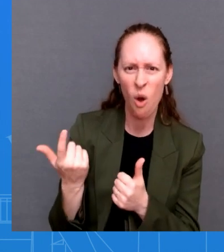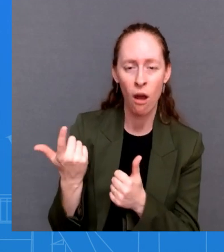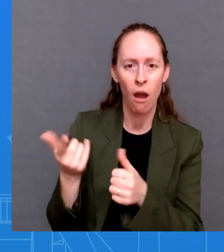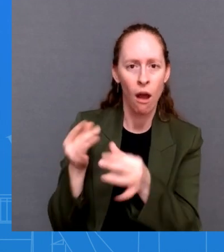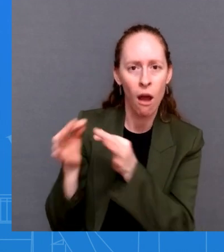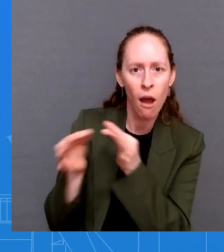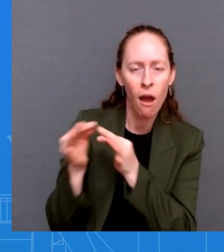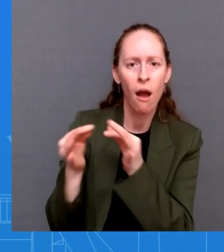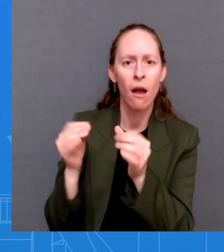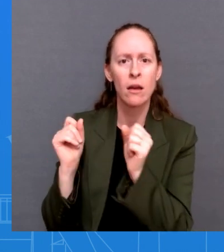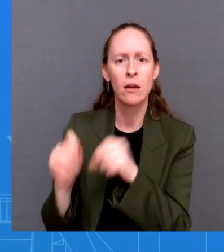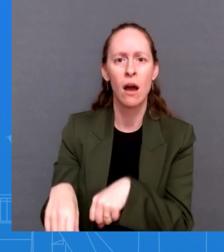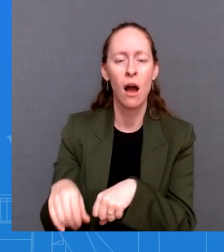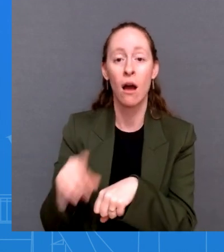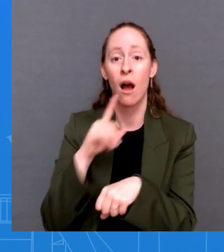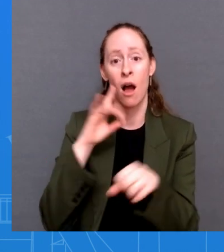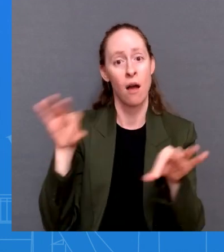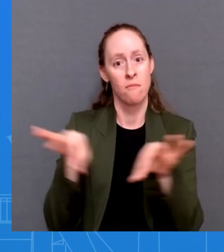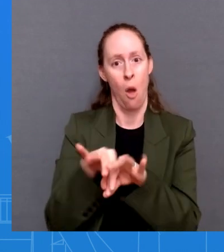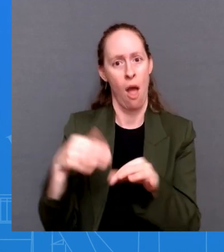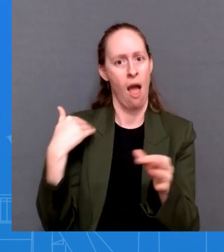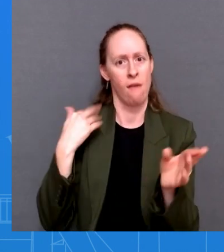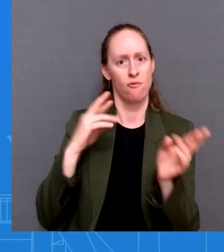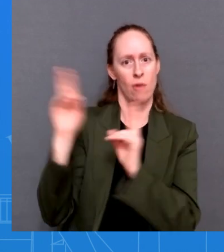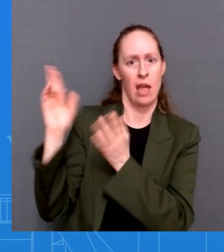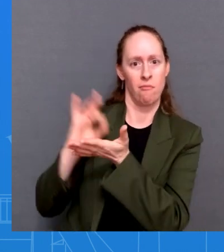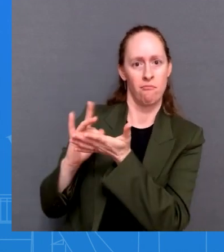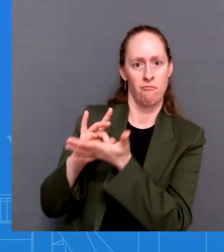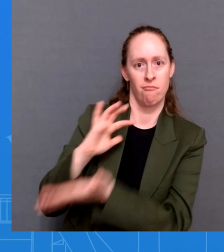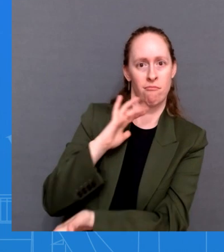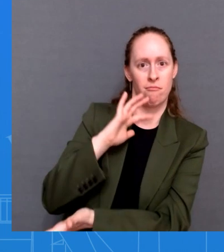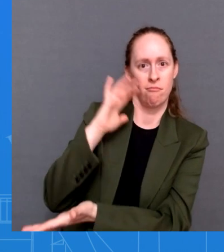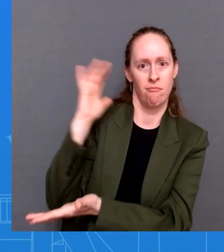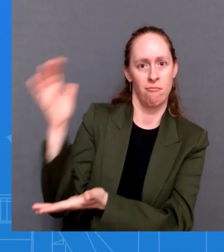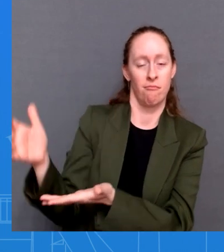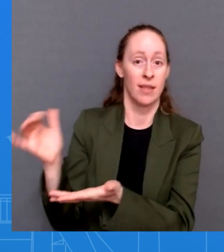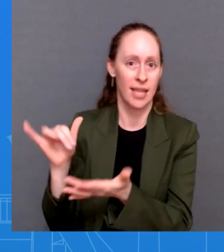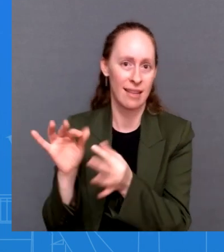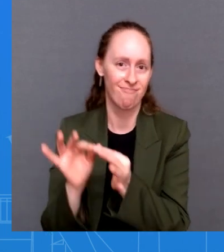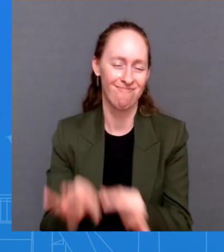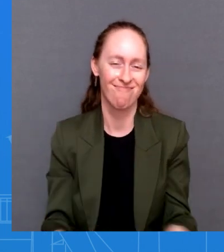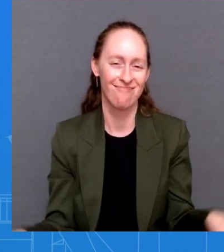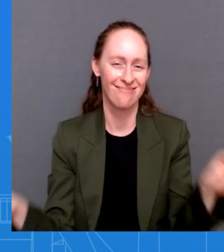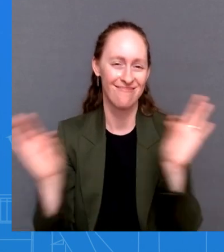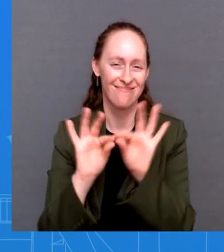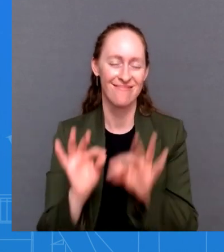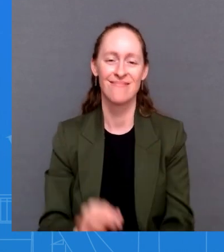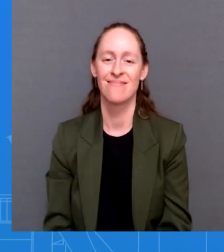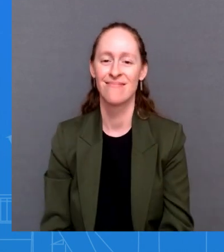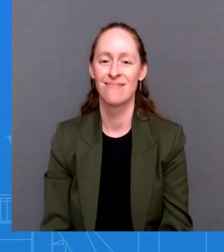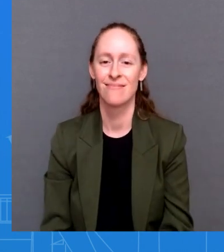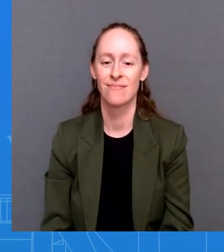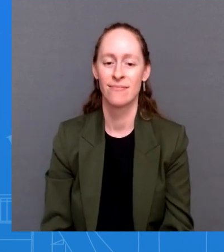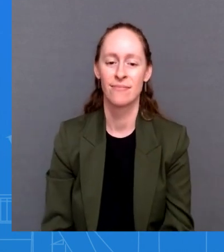in much part of that risk population. Let's go back to Kevin for another question. Moderator: So to our last question,